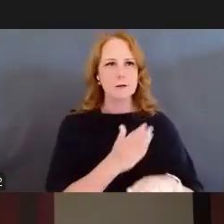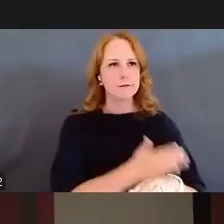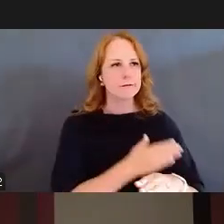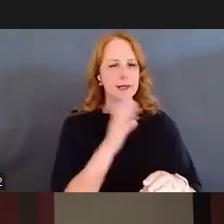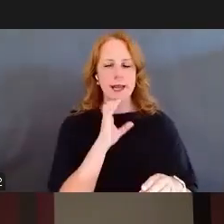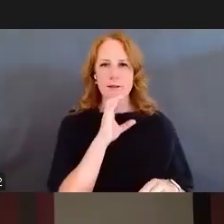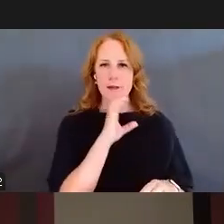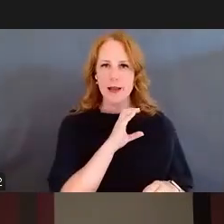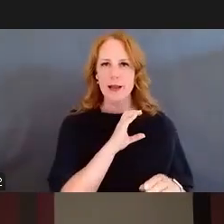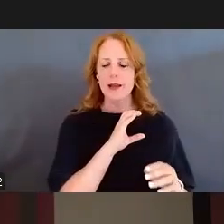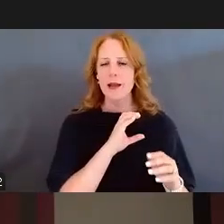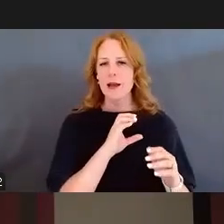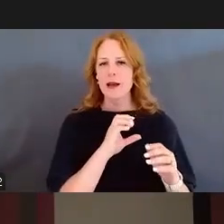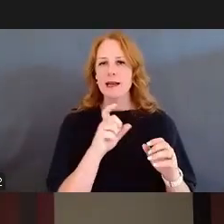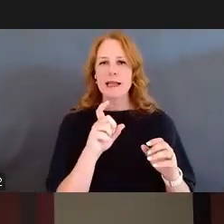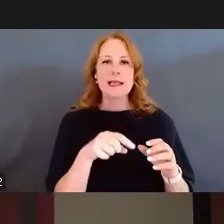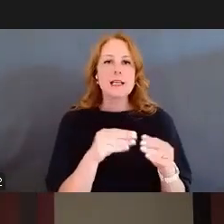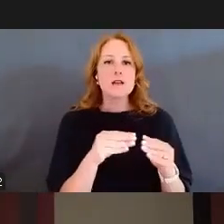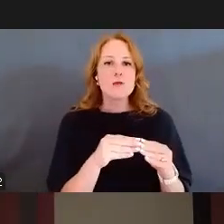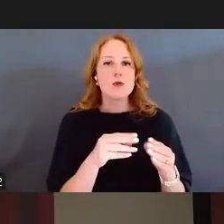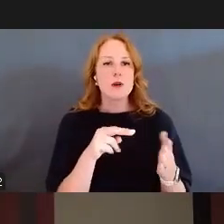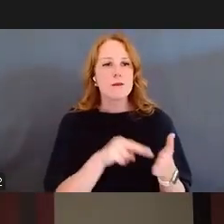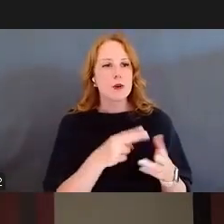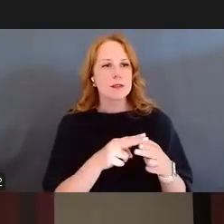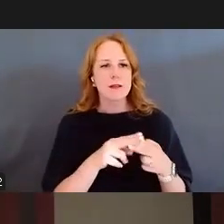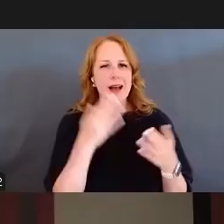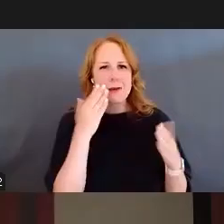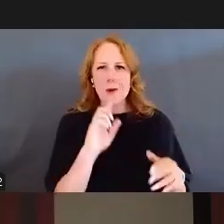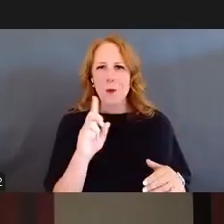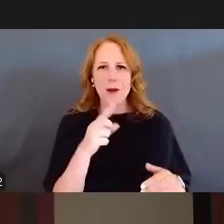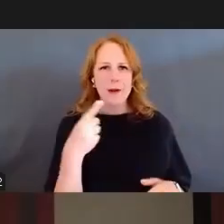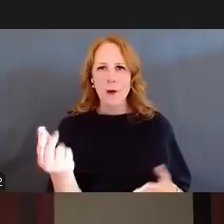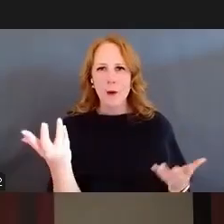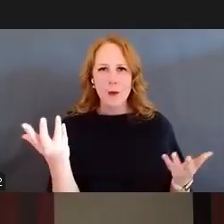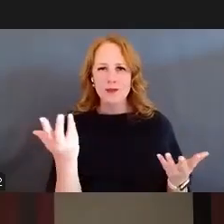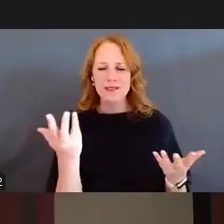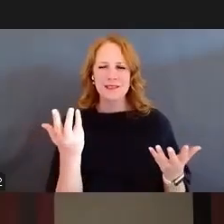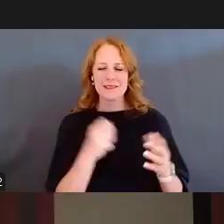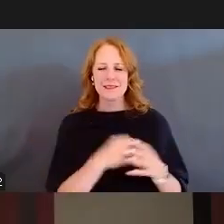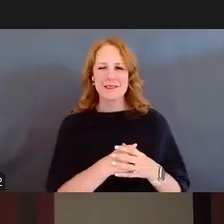like how we need more silverware all the time because I don't know where it's ending up. Yes,